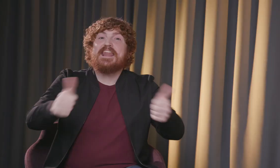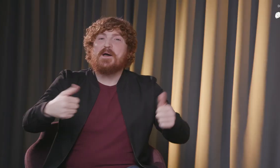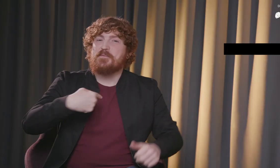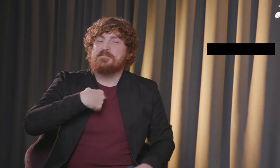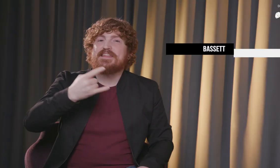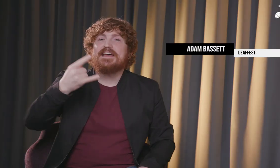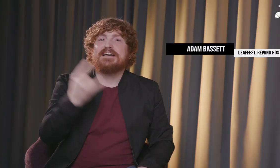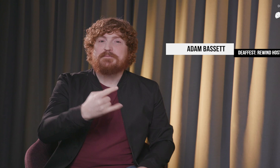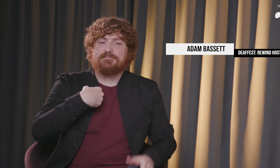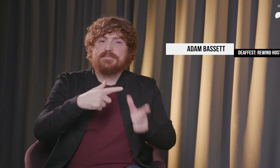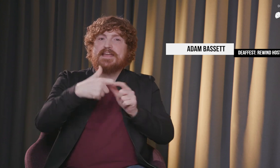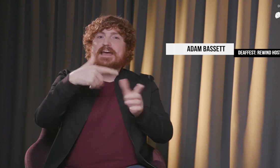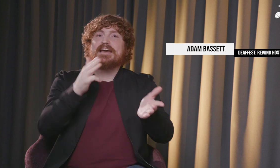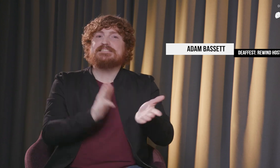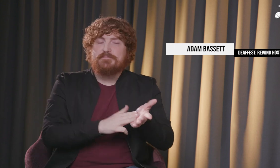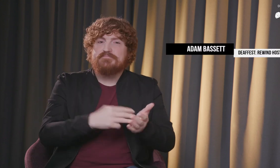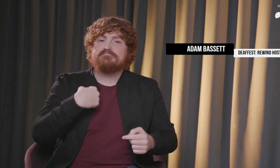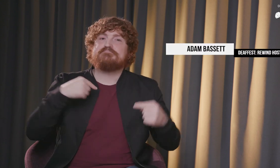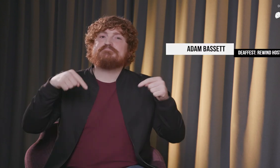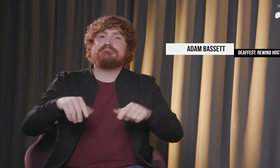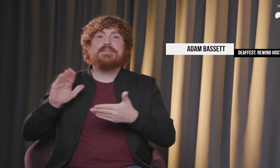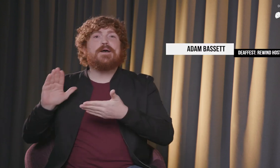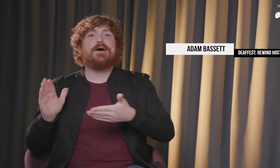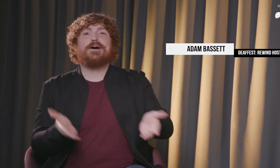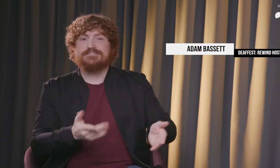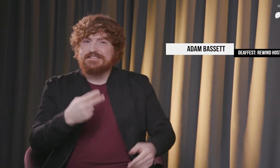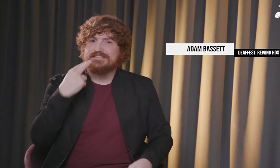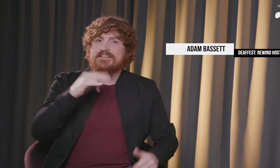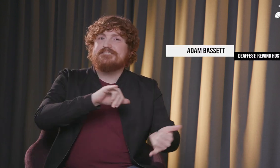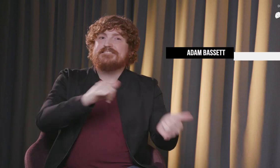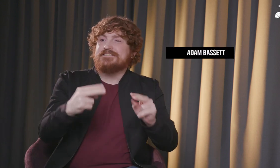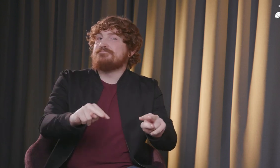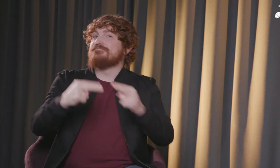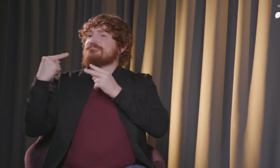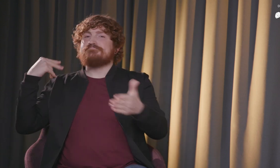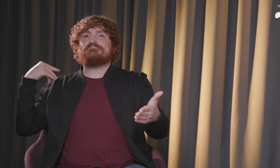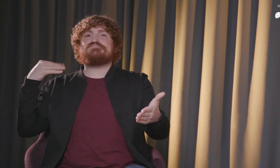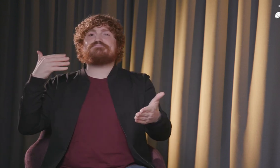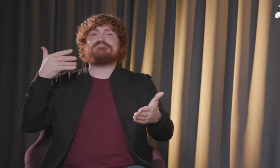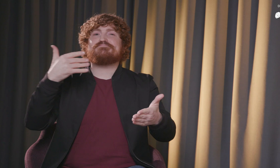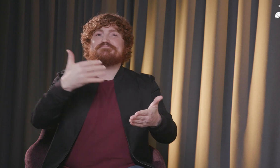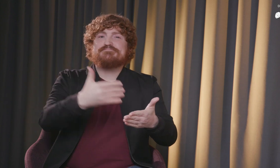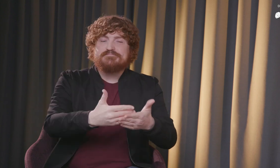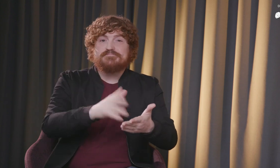Hello! I’m Adam, and I’m the host of Deaffest: Rewind!